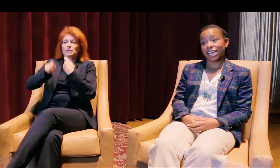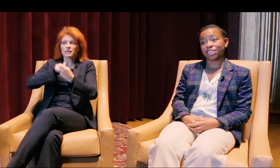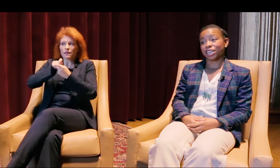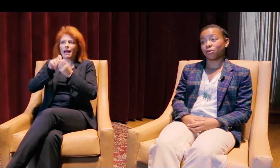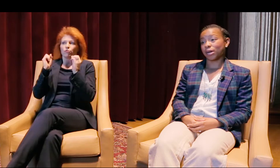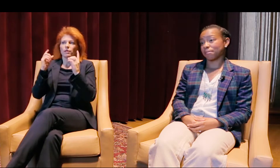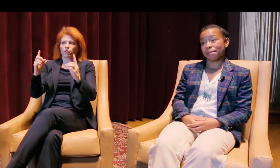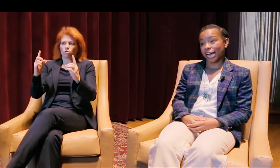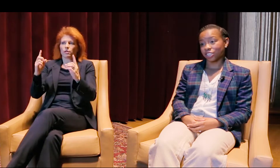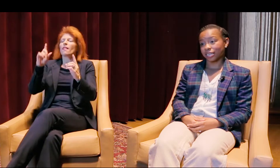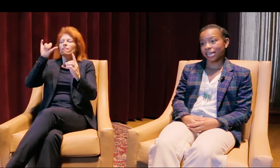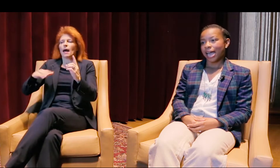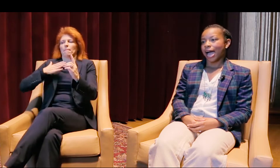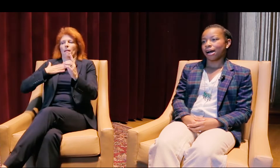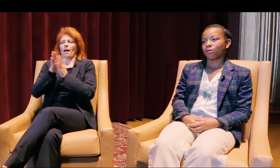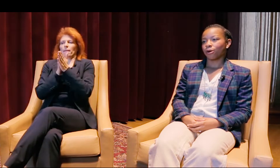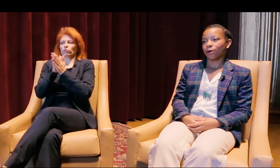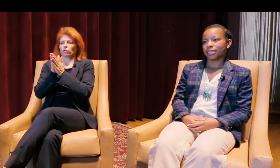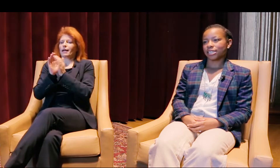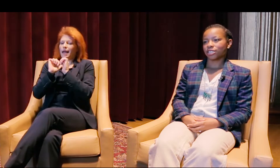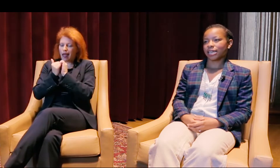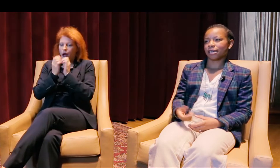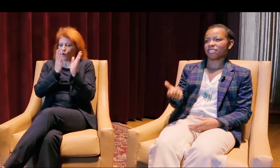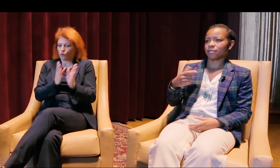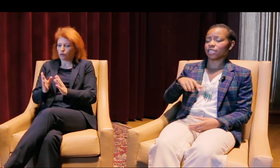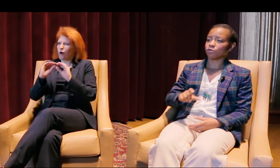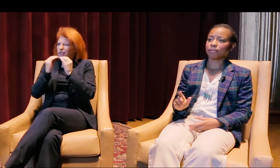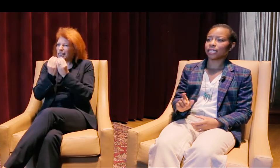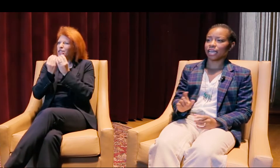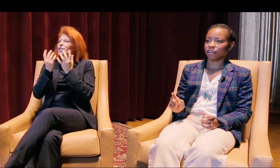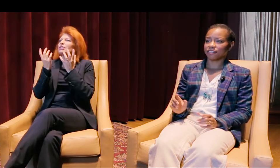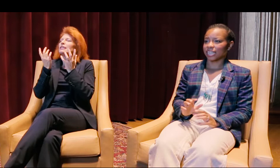education was my passion. How were organizations kind of disrupting narratives